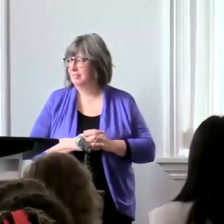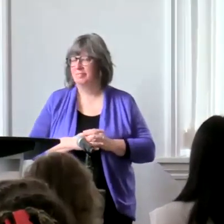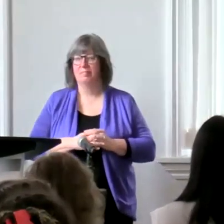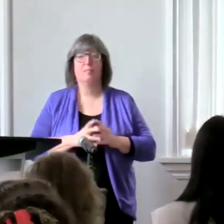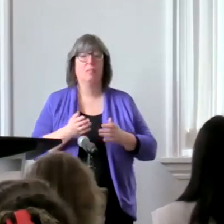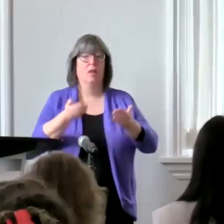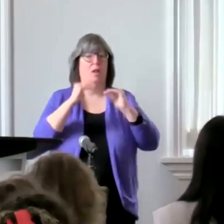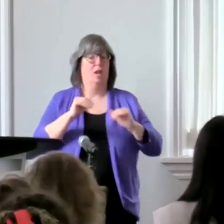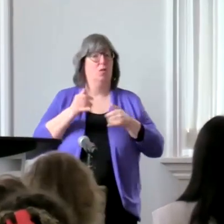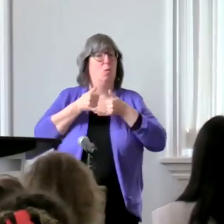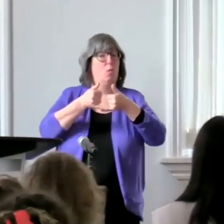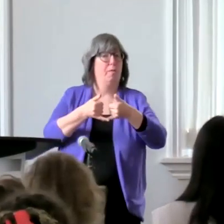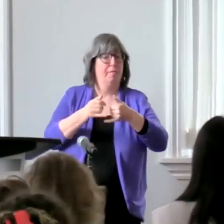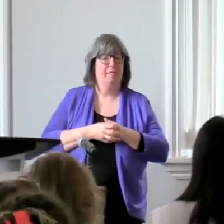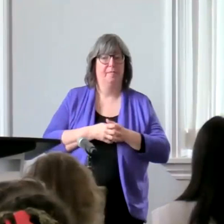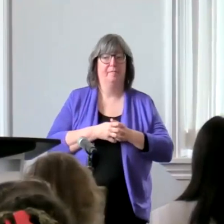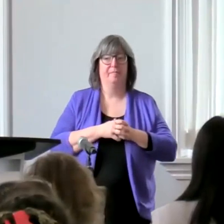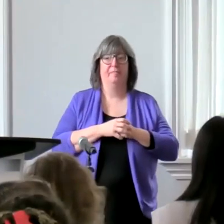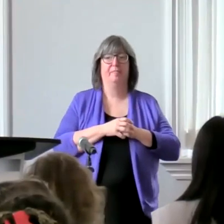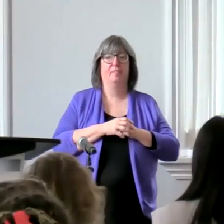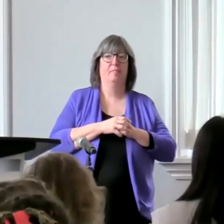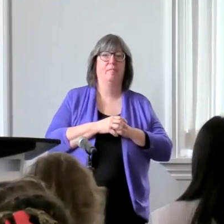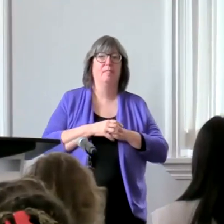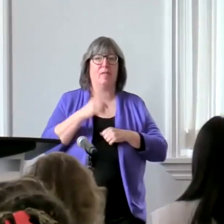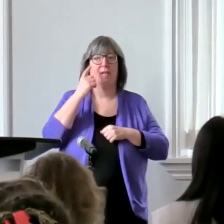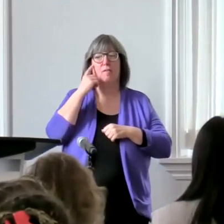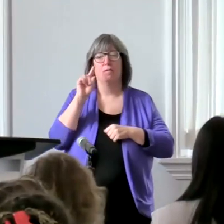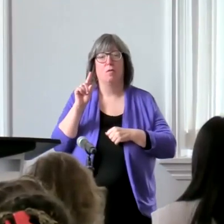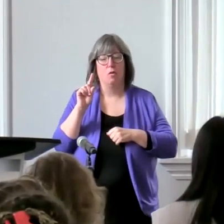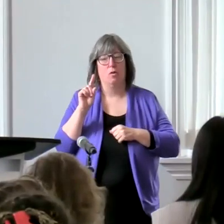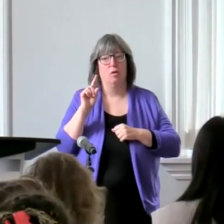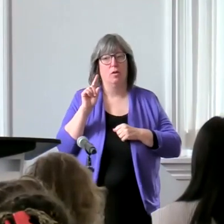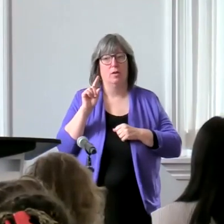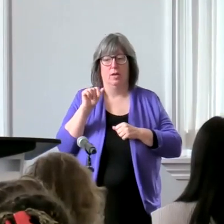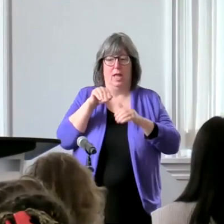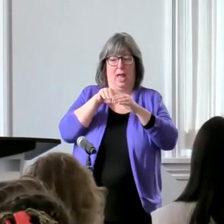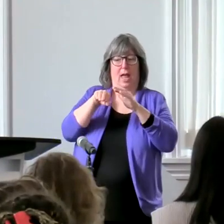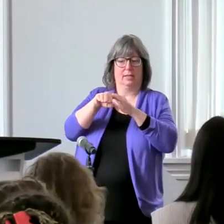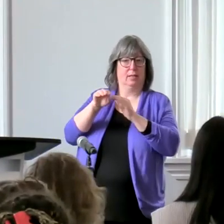The next award is being presented is the Access Award.